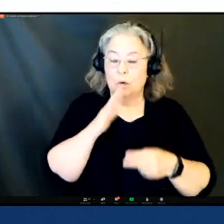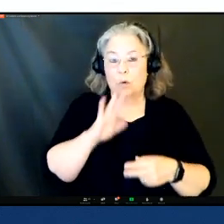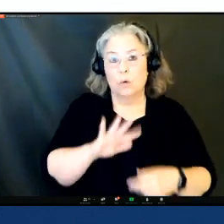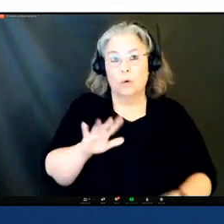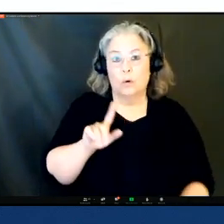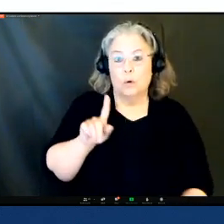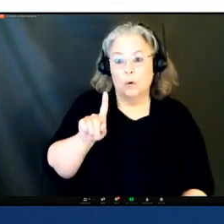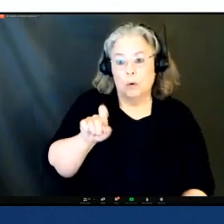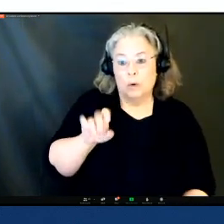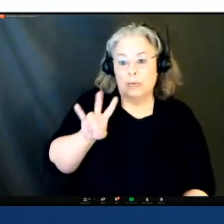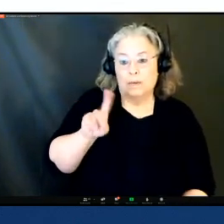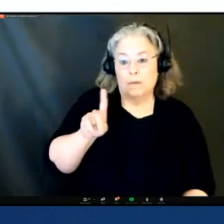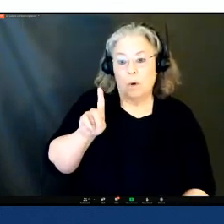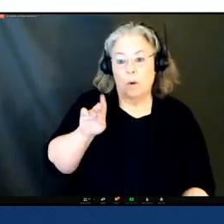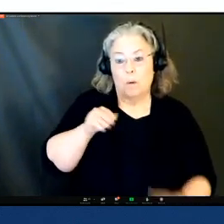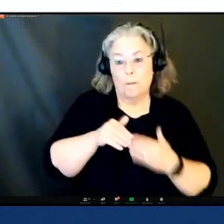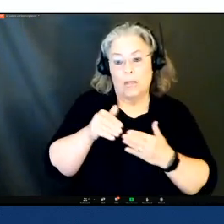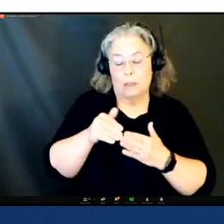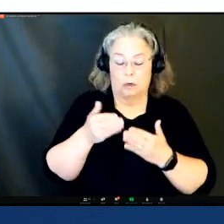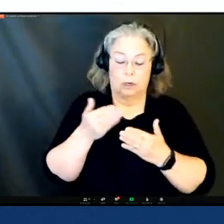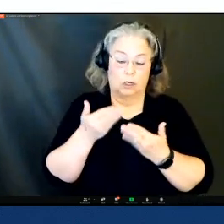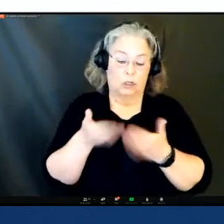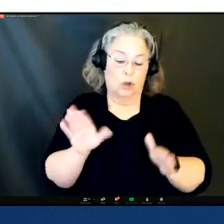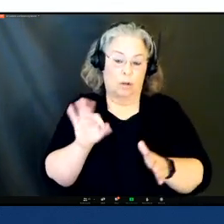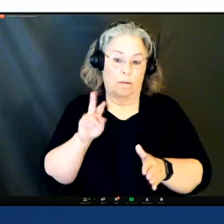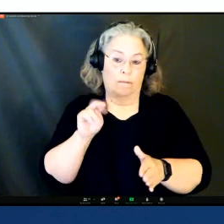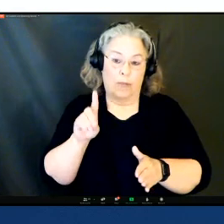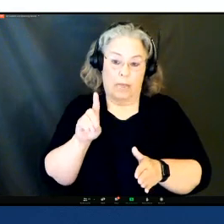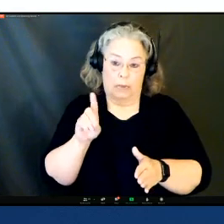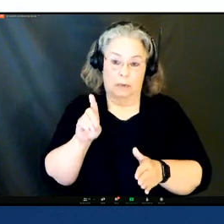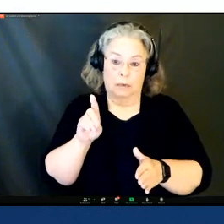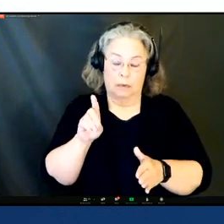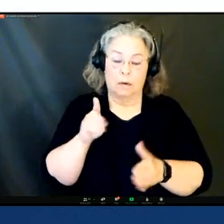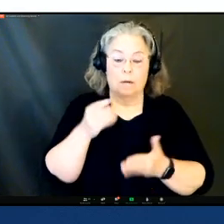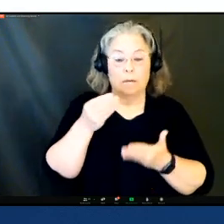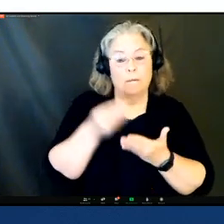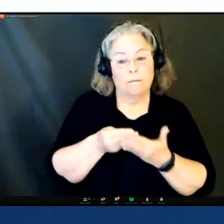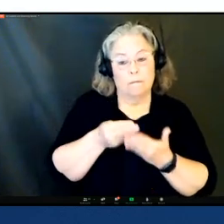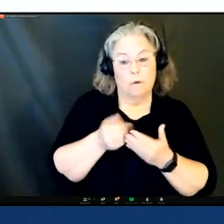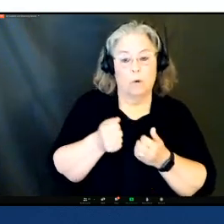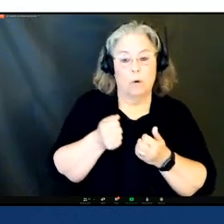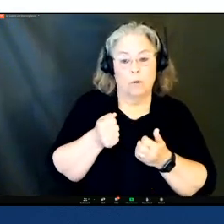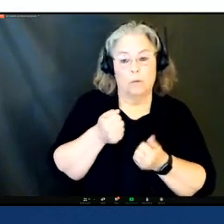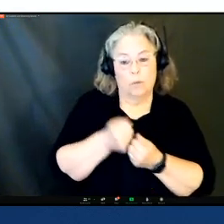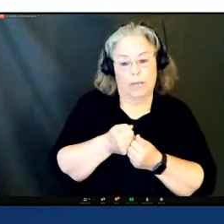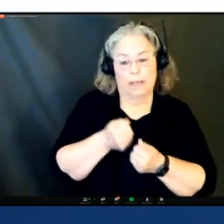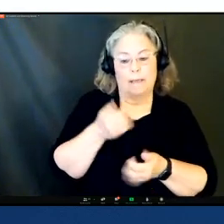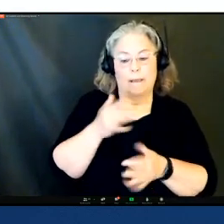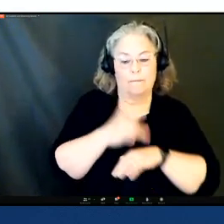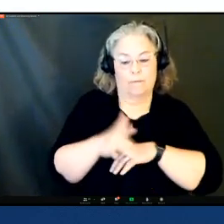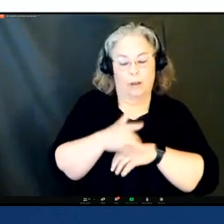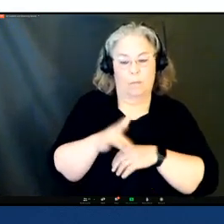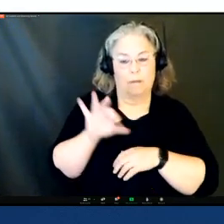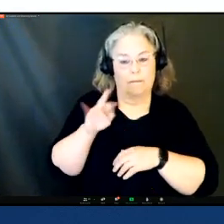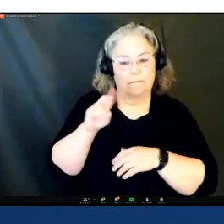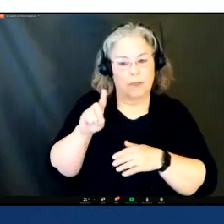million of general fund appropriations are funded with available fund balance, which is considered a one time funding source.